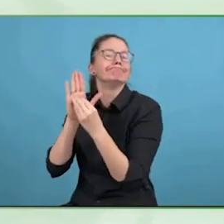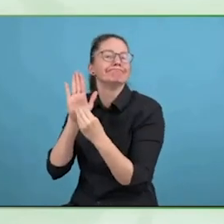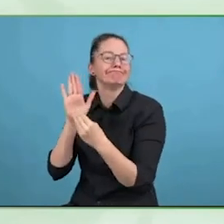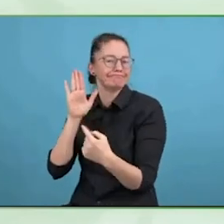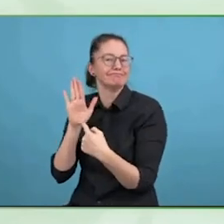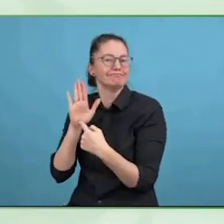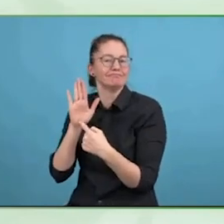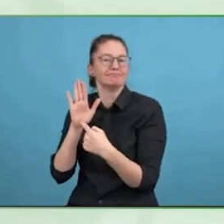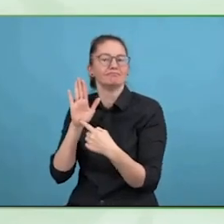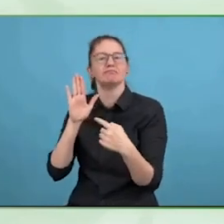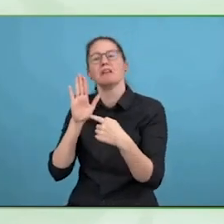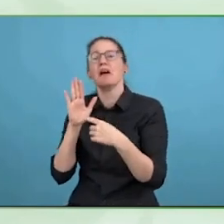onset disability inclusion.